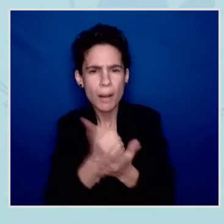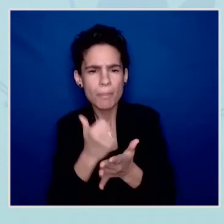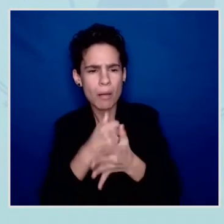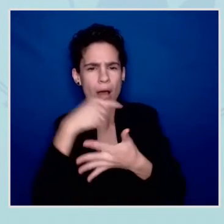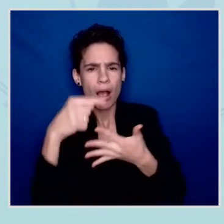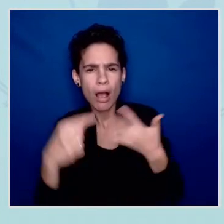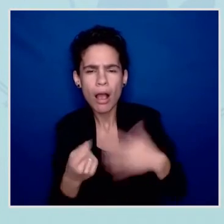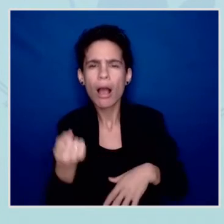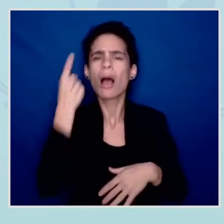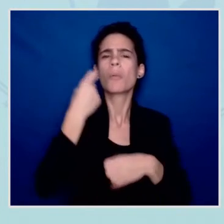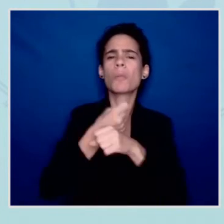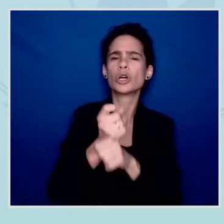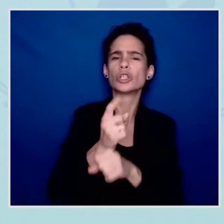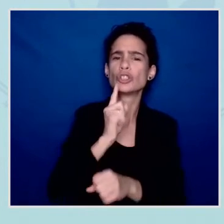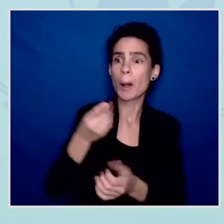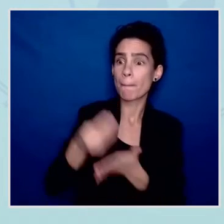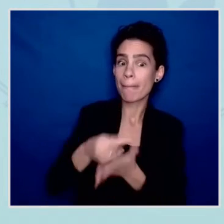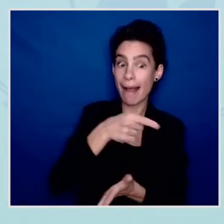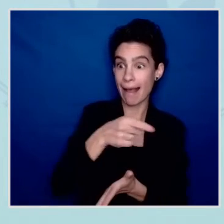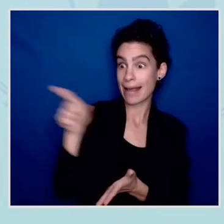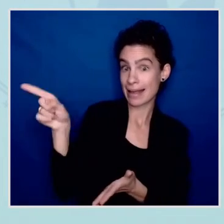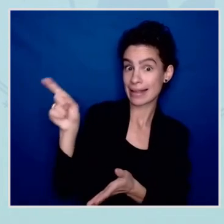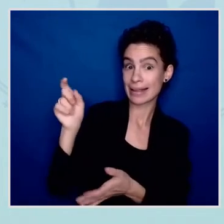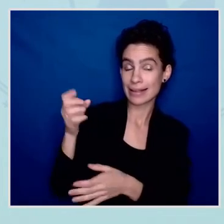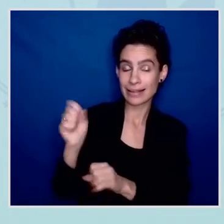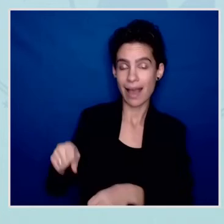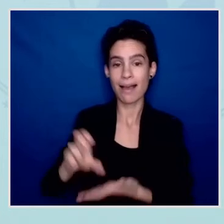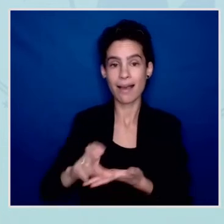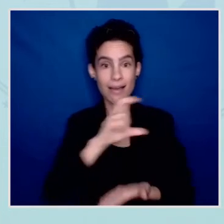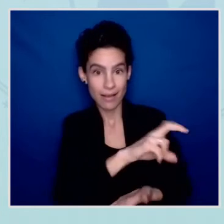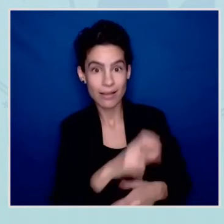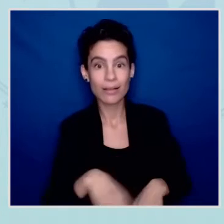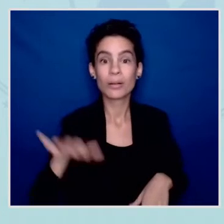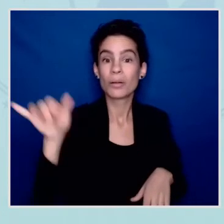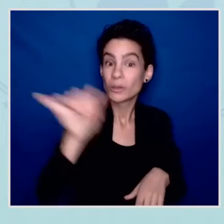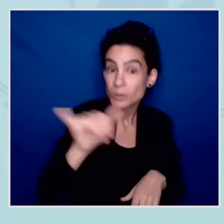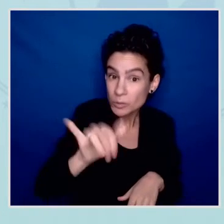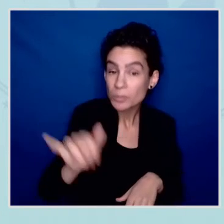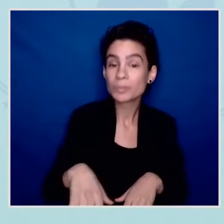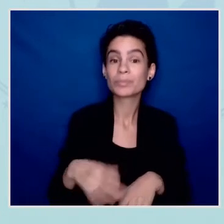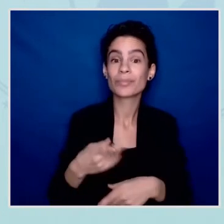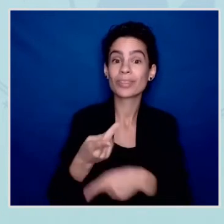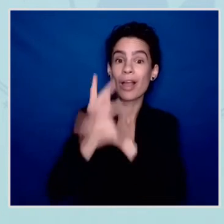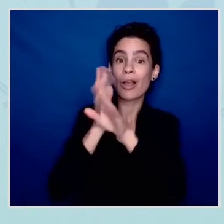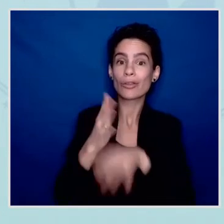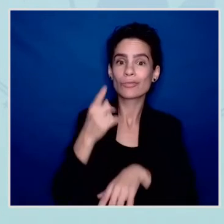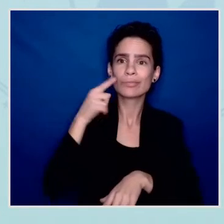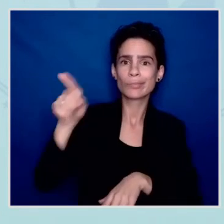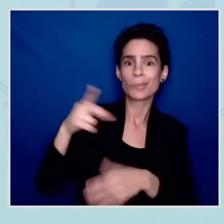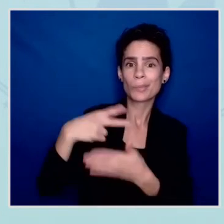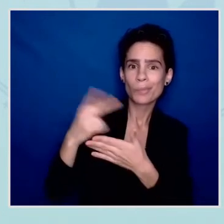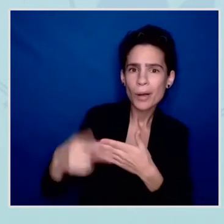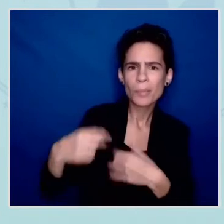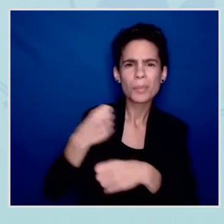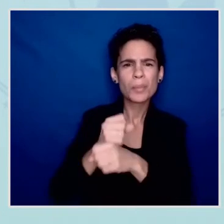WHERE THEY CAN TURN FOR TECHNICAL ASSISTANCE IF THEY NEED IT.